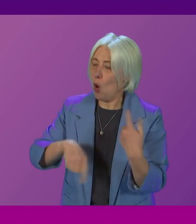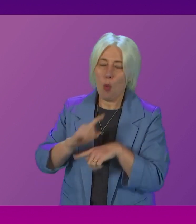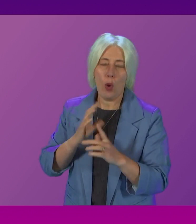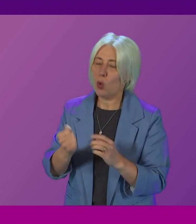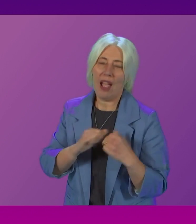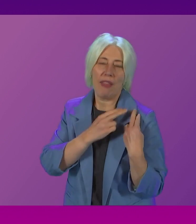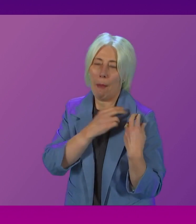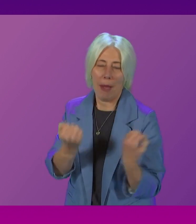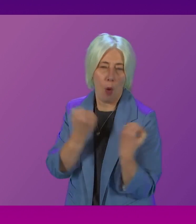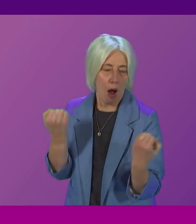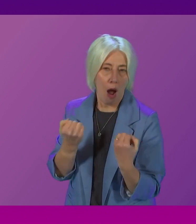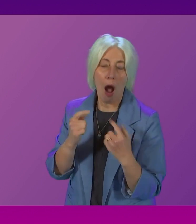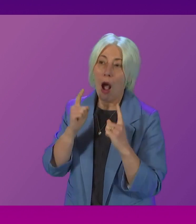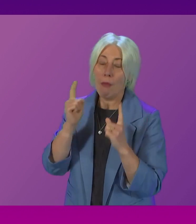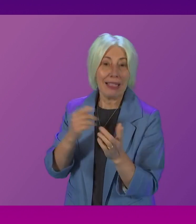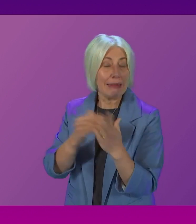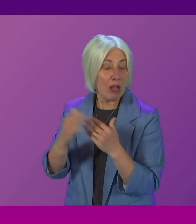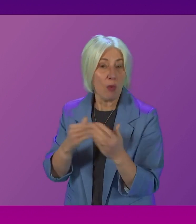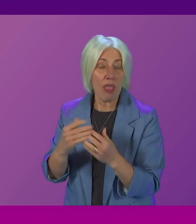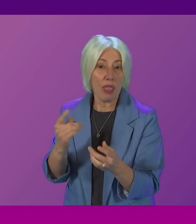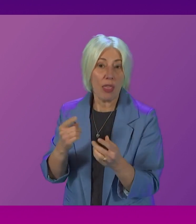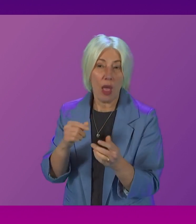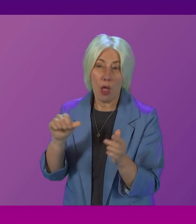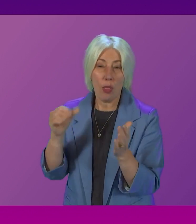consequences of the crisis but to deal much better with the root causes, too.